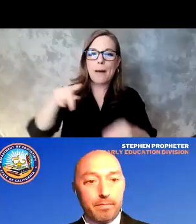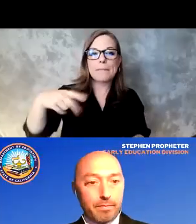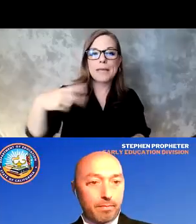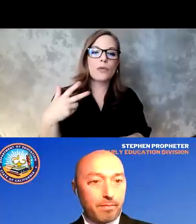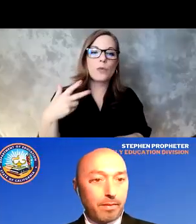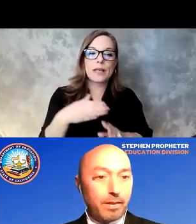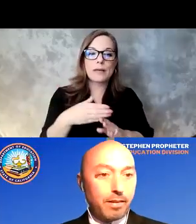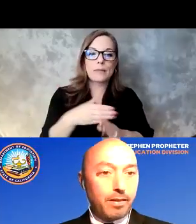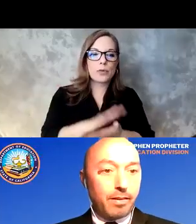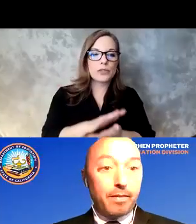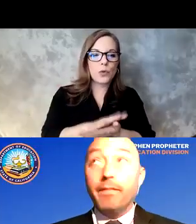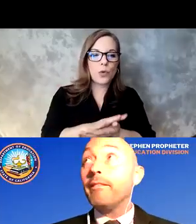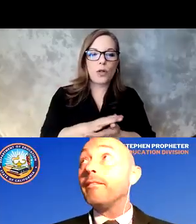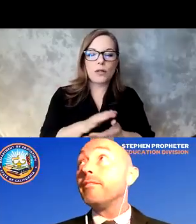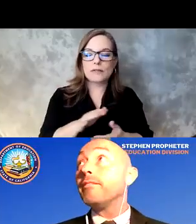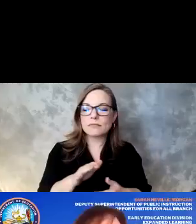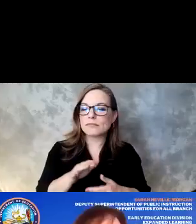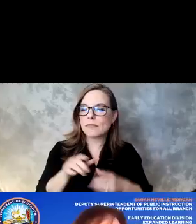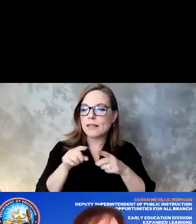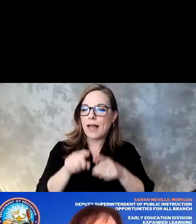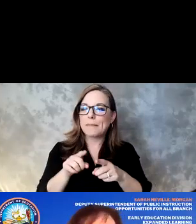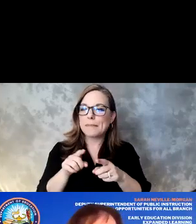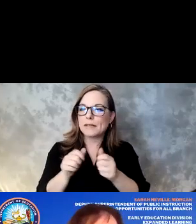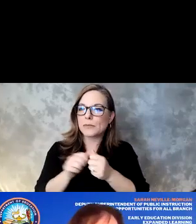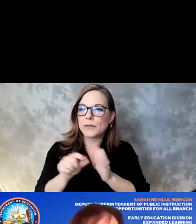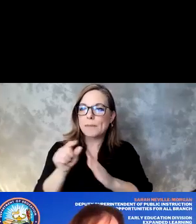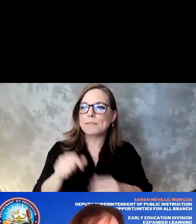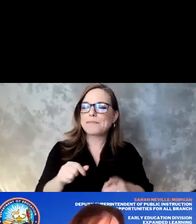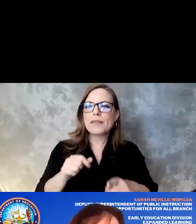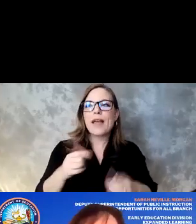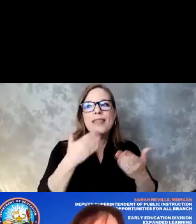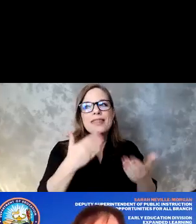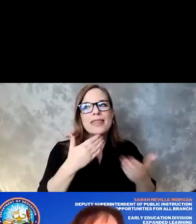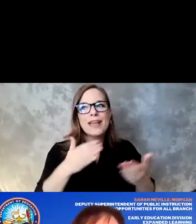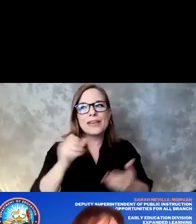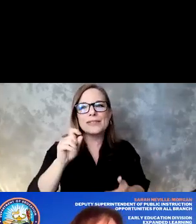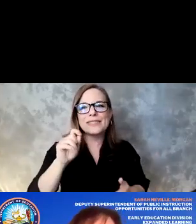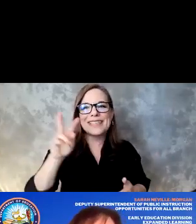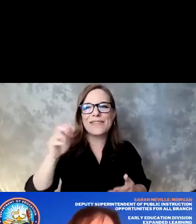Sarah Neville-Morgan: Thanks so much Steve and hopefully I won't get kicked off again.